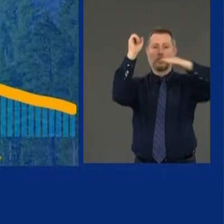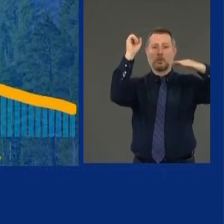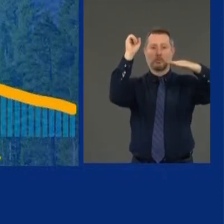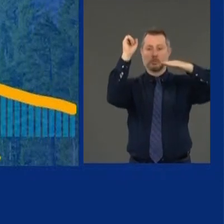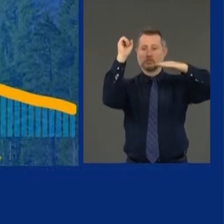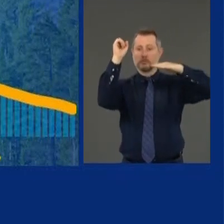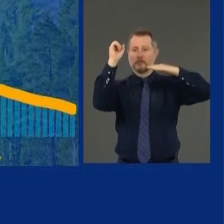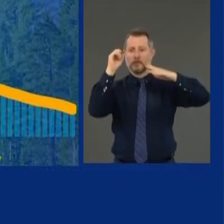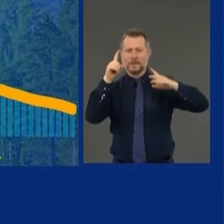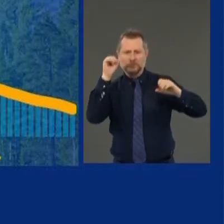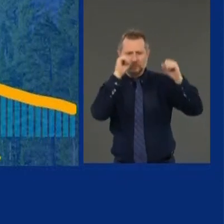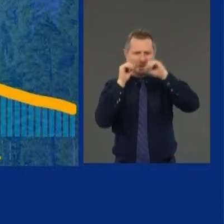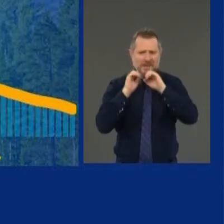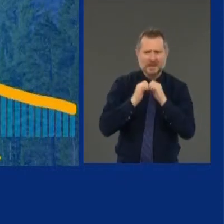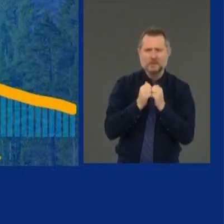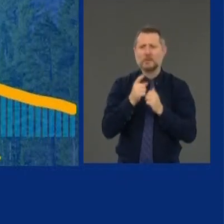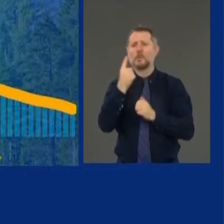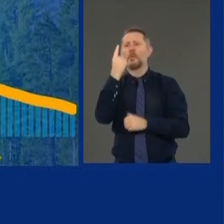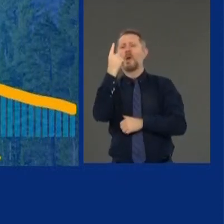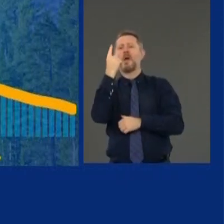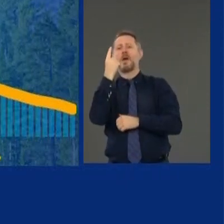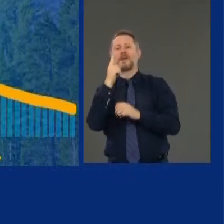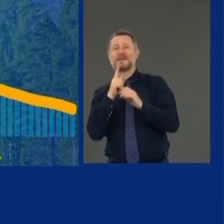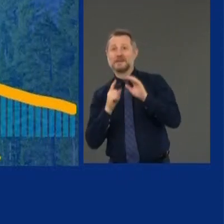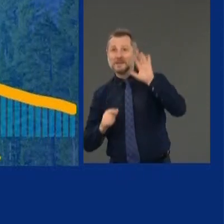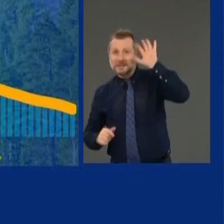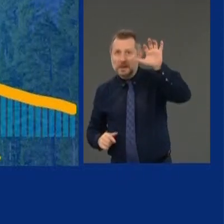CLOUDS. BUT THE ONLY STRATEGY WAS EVERY